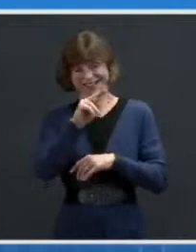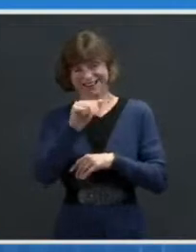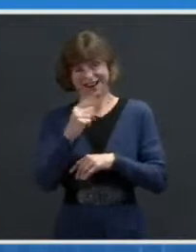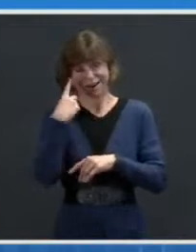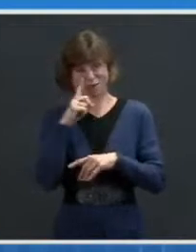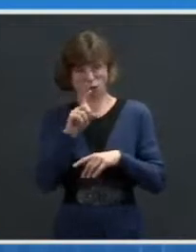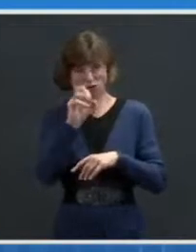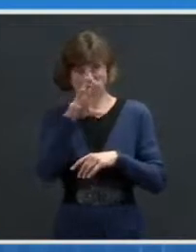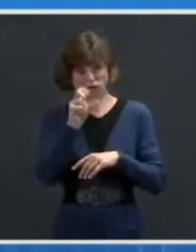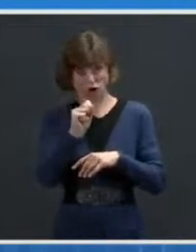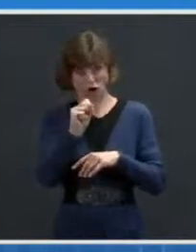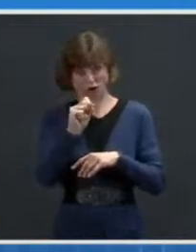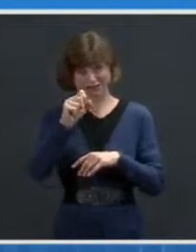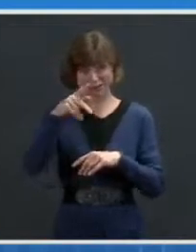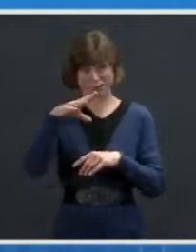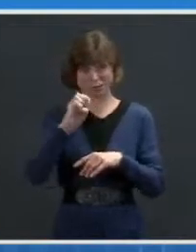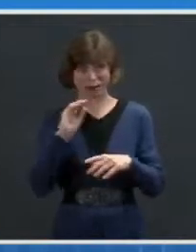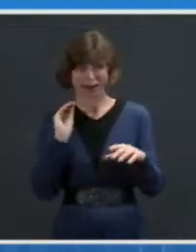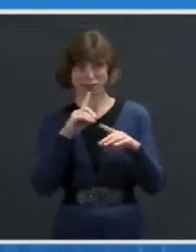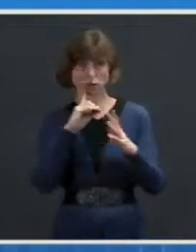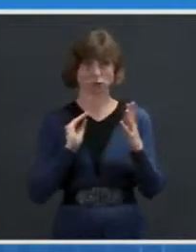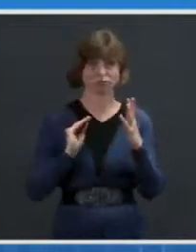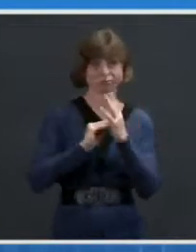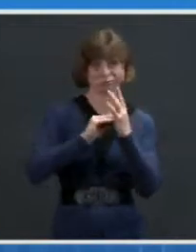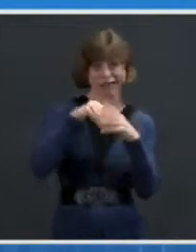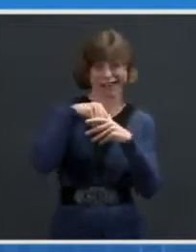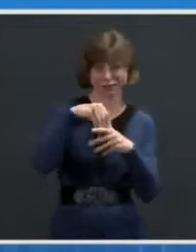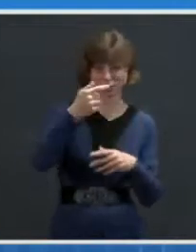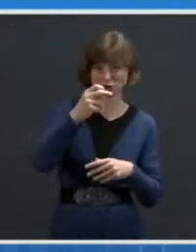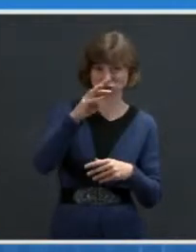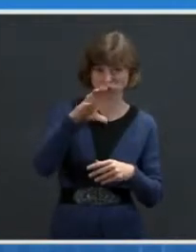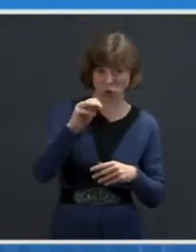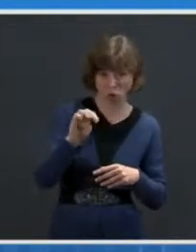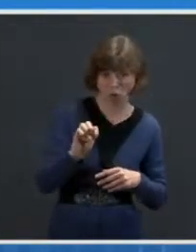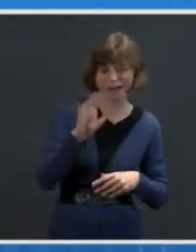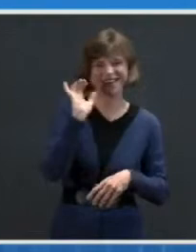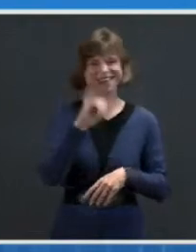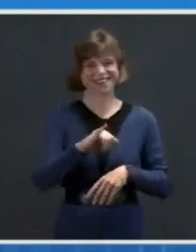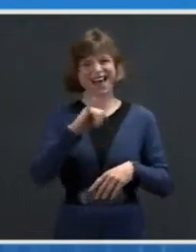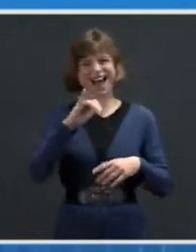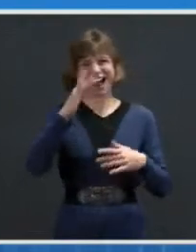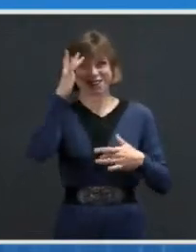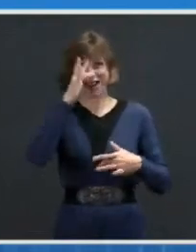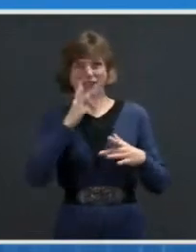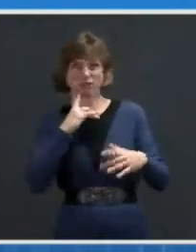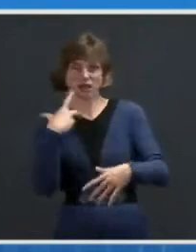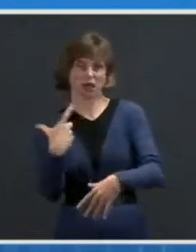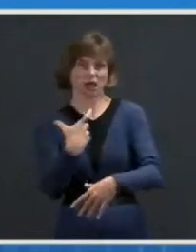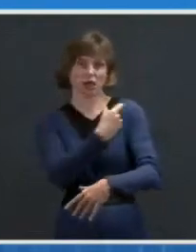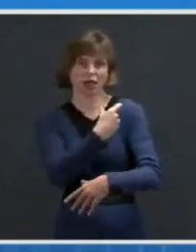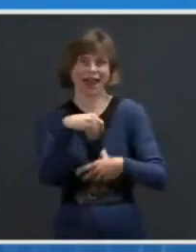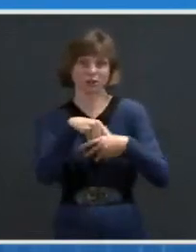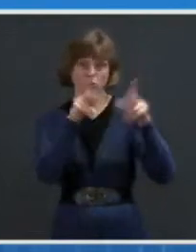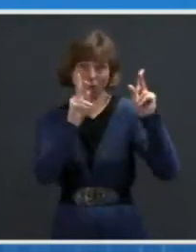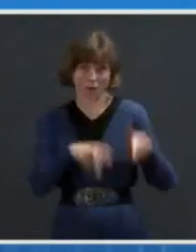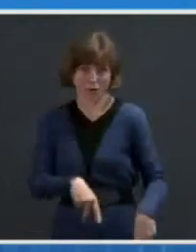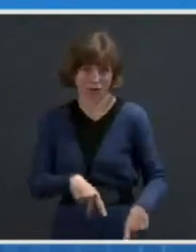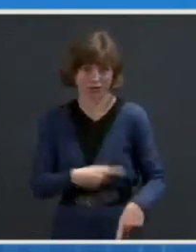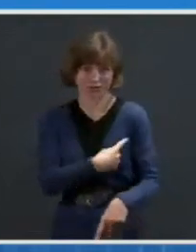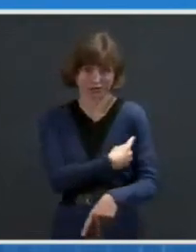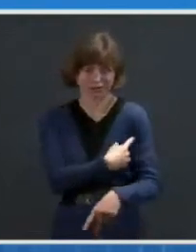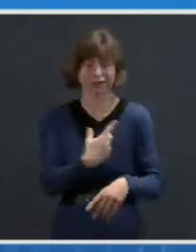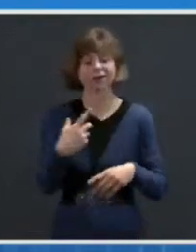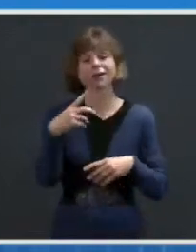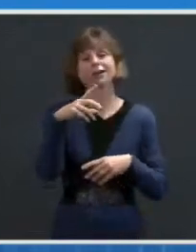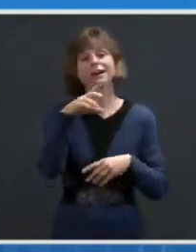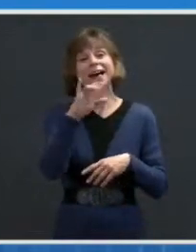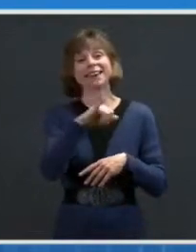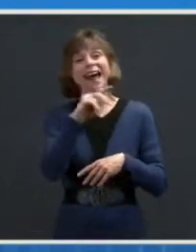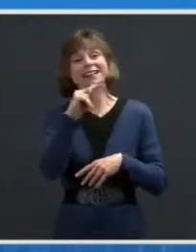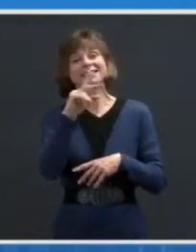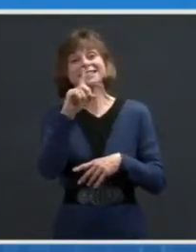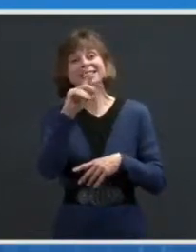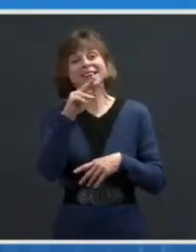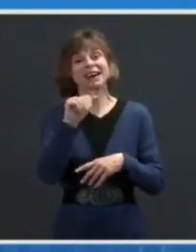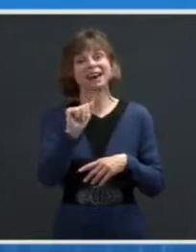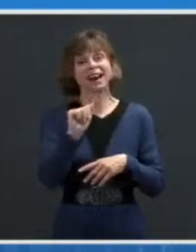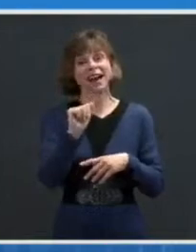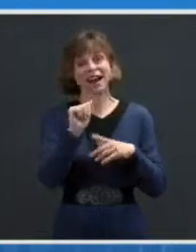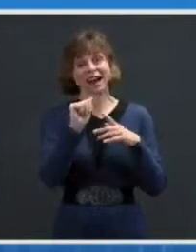WHICH THE DNA OF THE SARS SPIKE